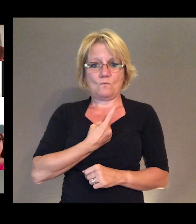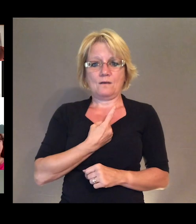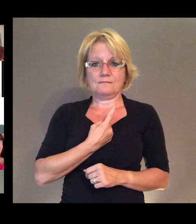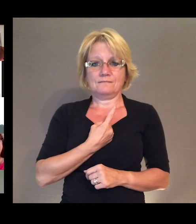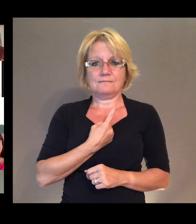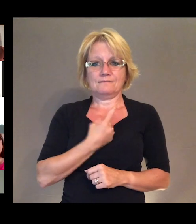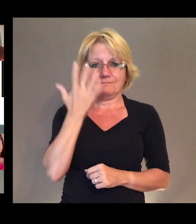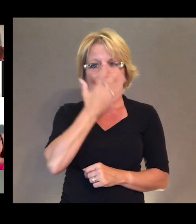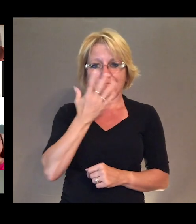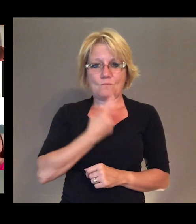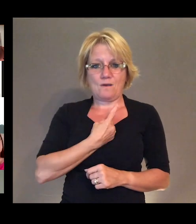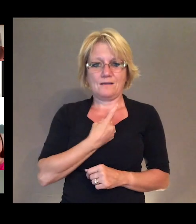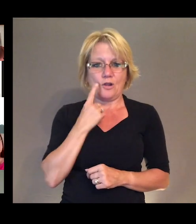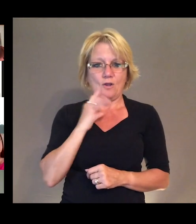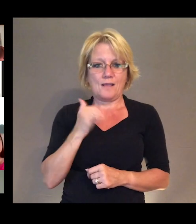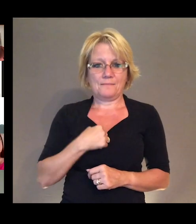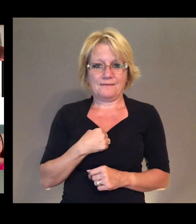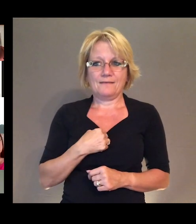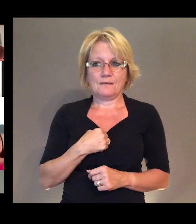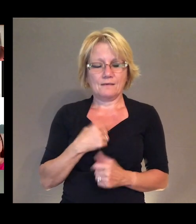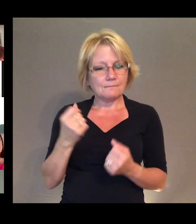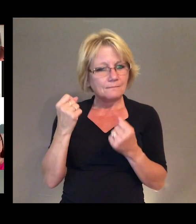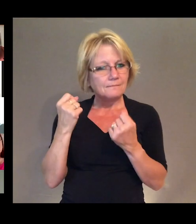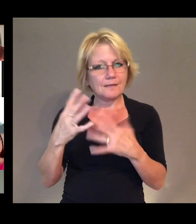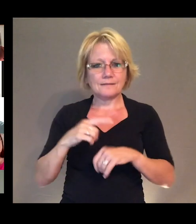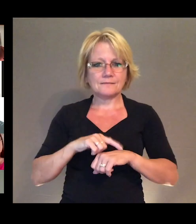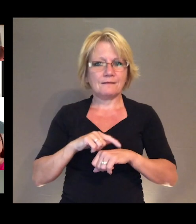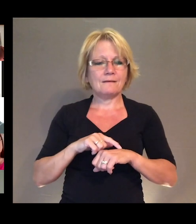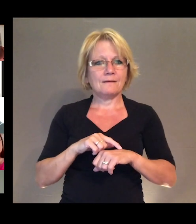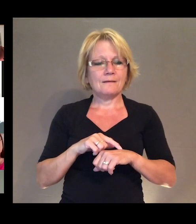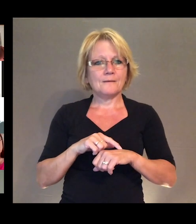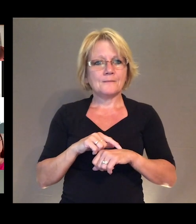And so many times, not because as a practitioner,